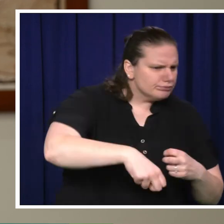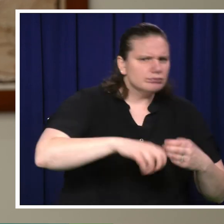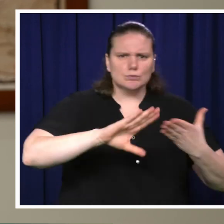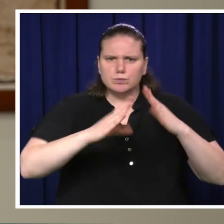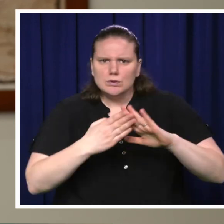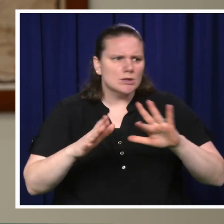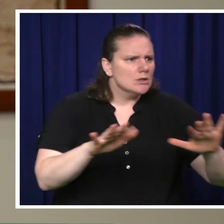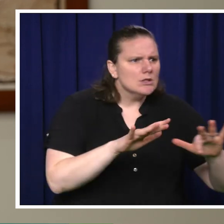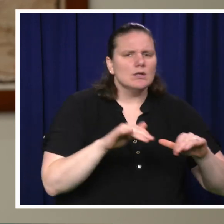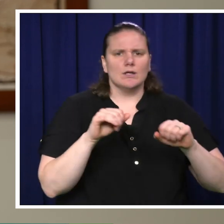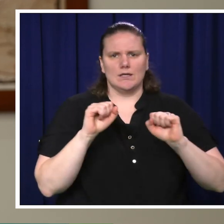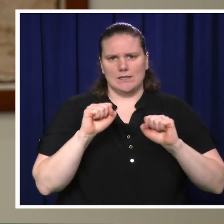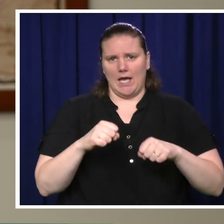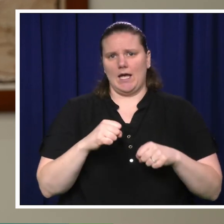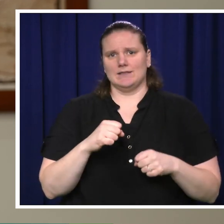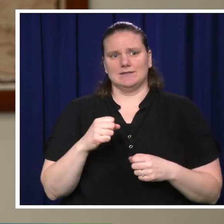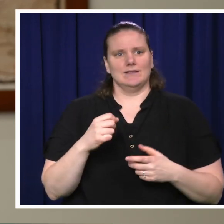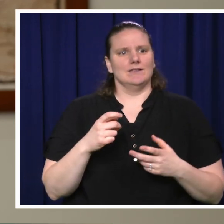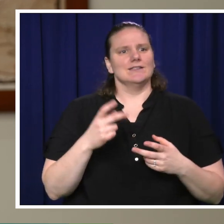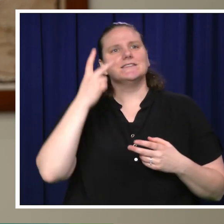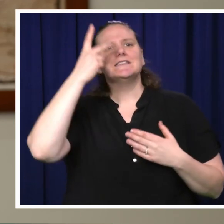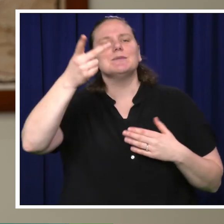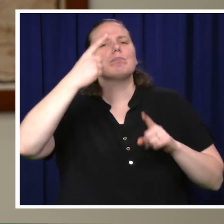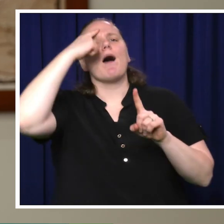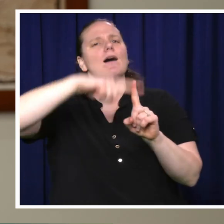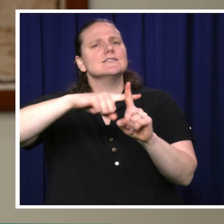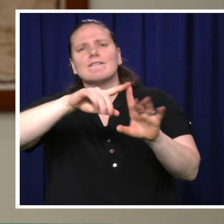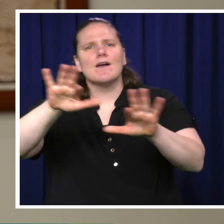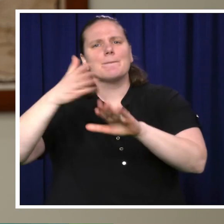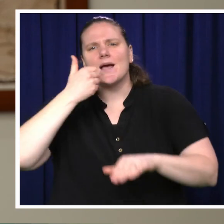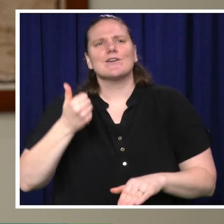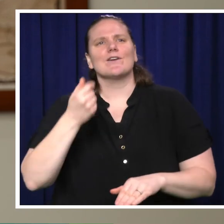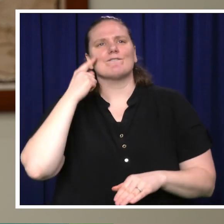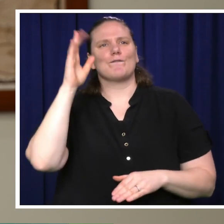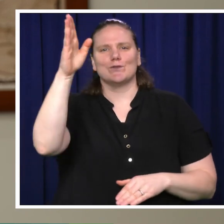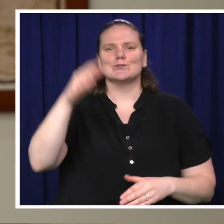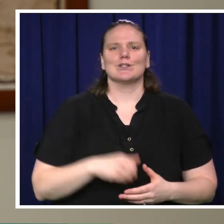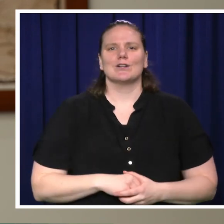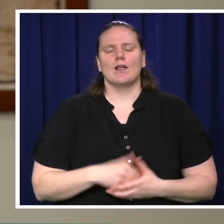Our communities are resilient. Character ensures that we will see better days ahead for all of us.